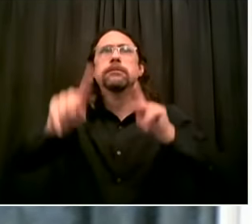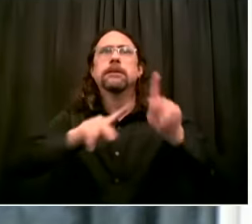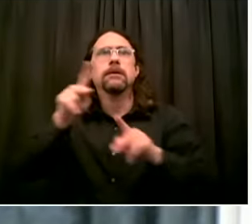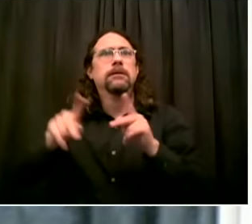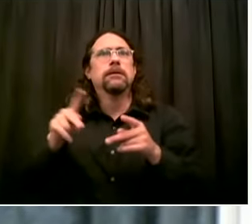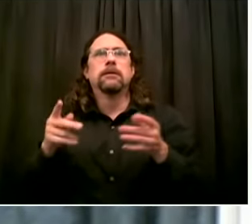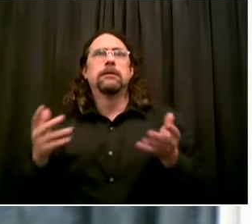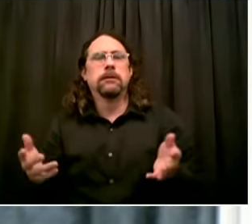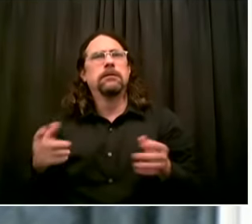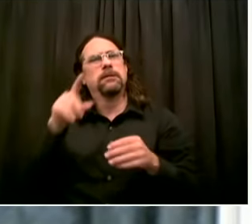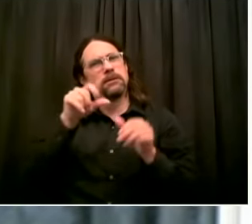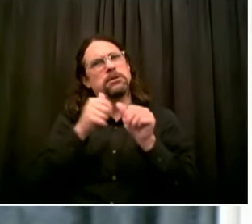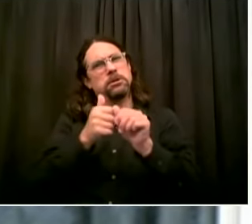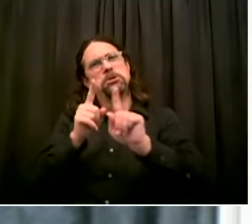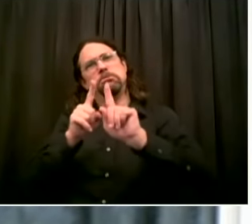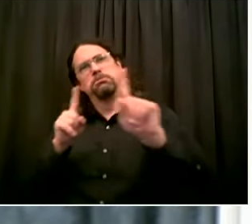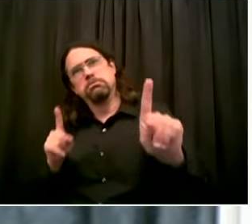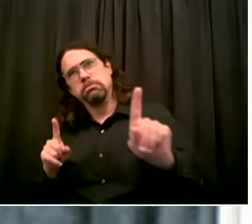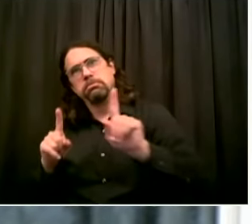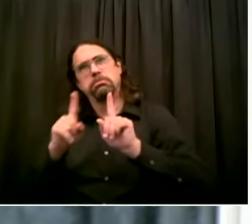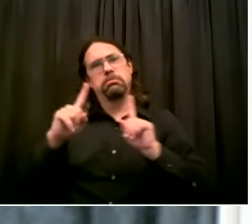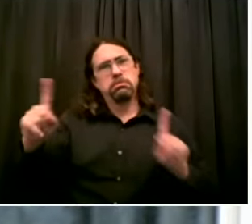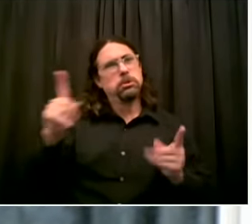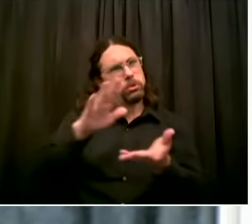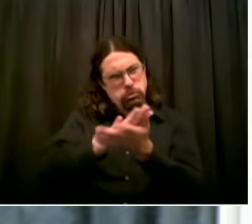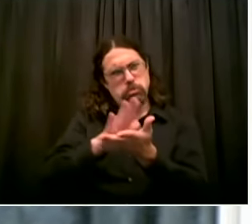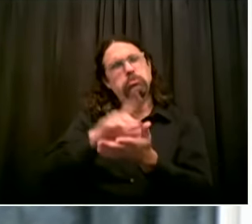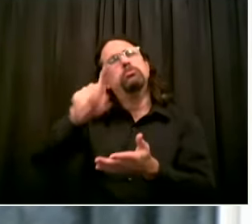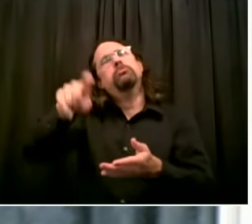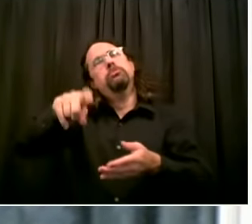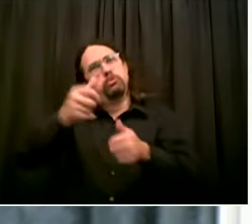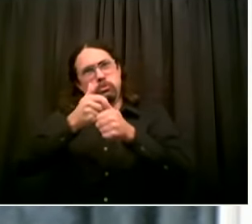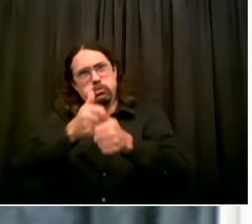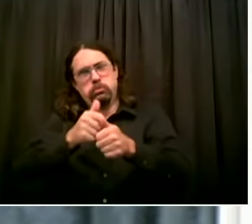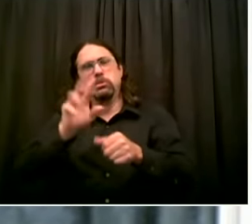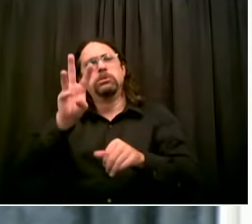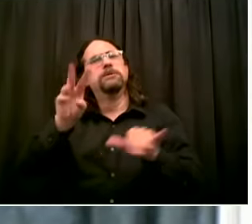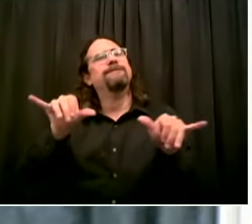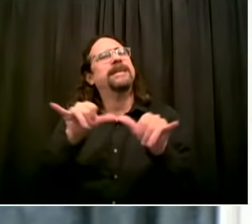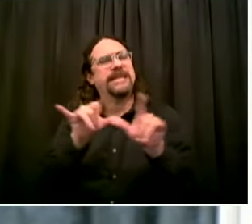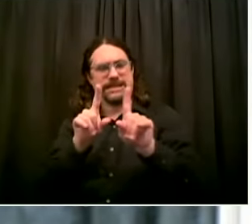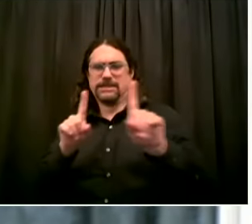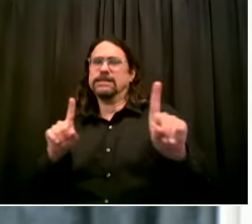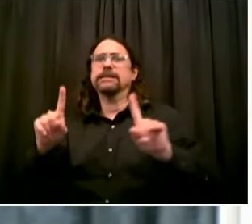MENTIONED WE WILL BRING MORE TESTING CAPACITY USING ALL OF THE